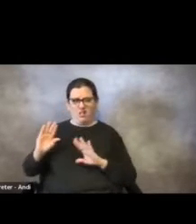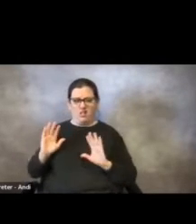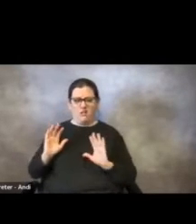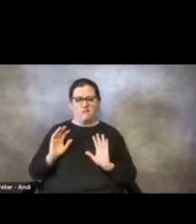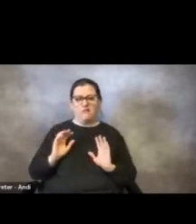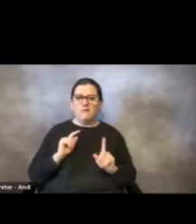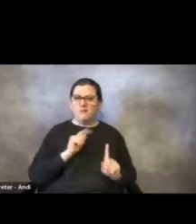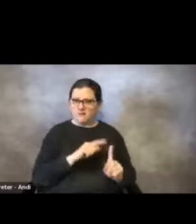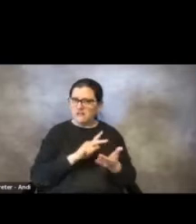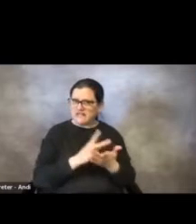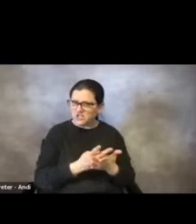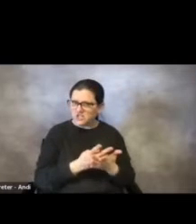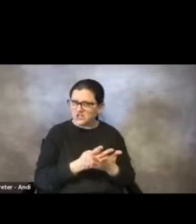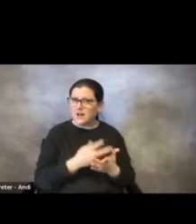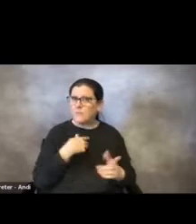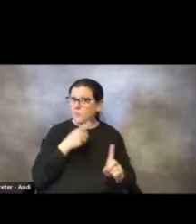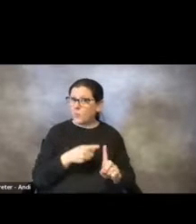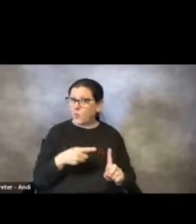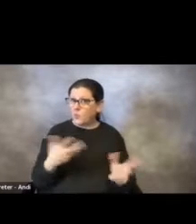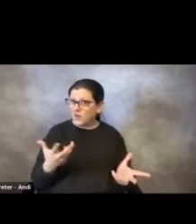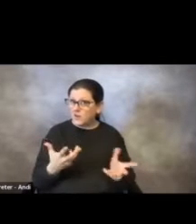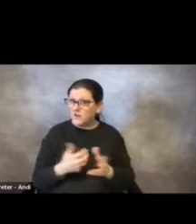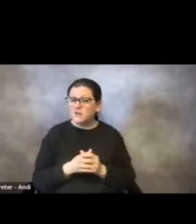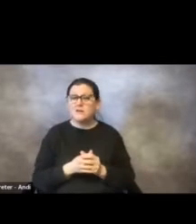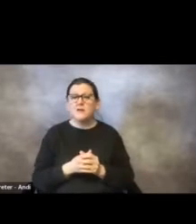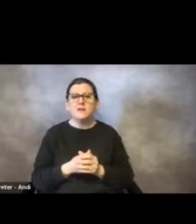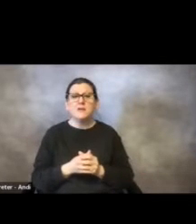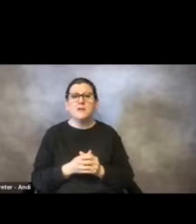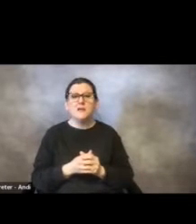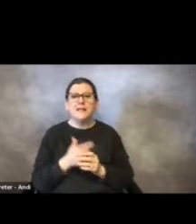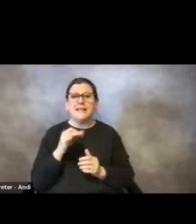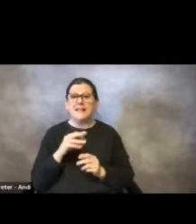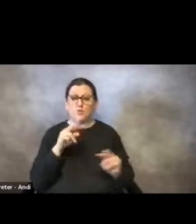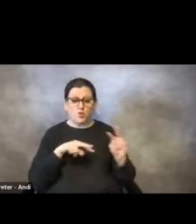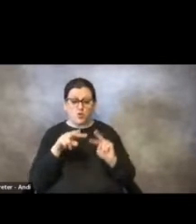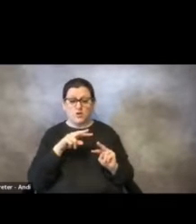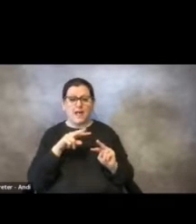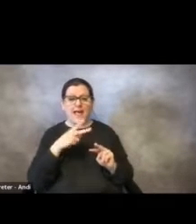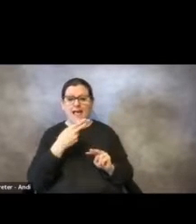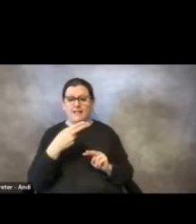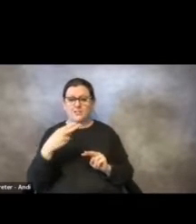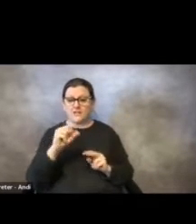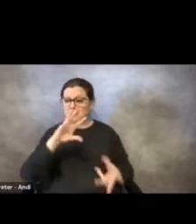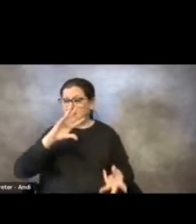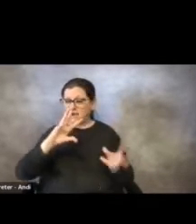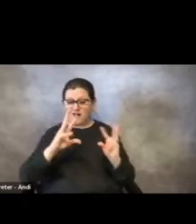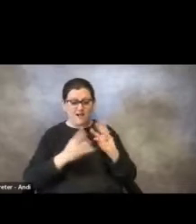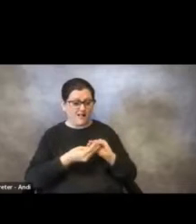Now, the point I'm trying to drive home is this. If you look at HHS collectively, and how its allocated resource in terms of